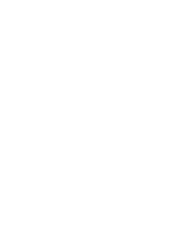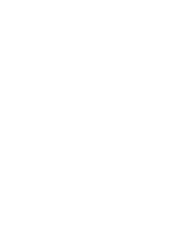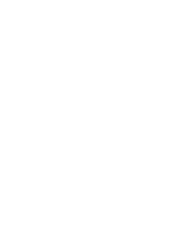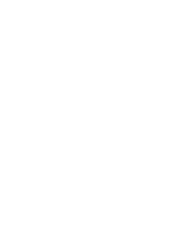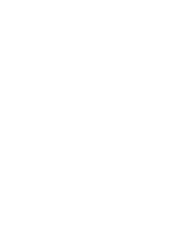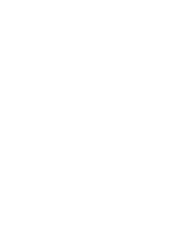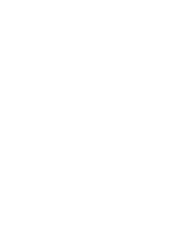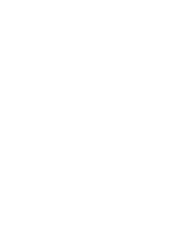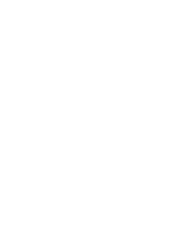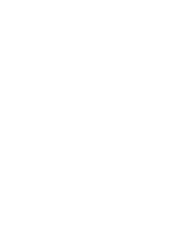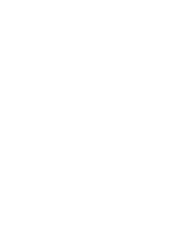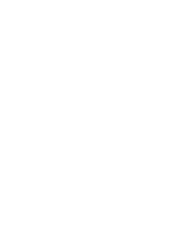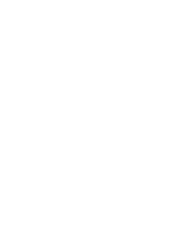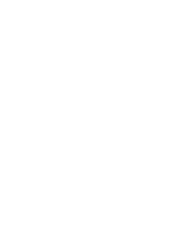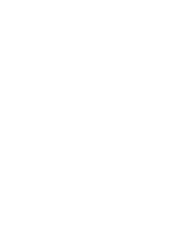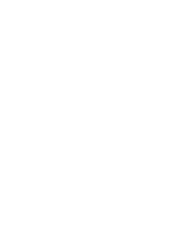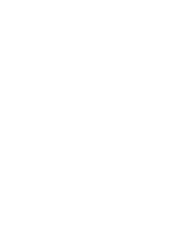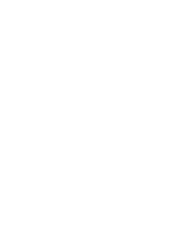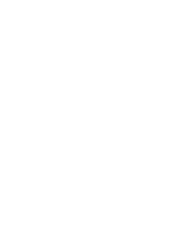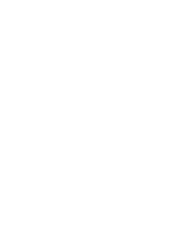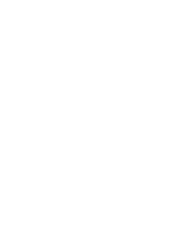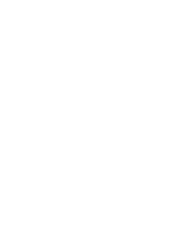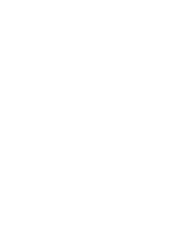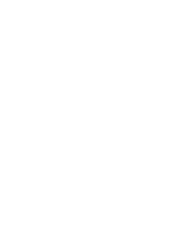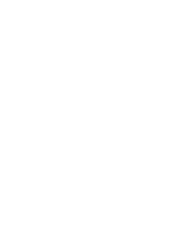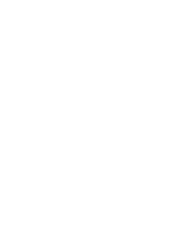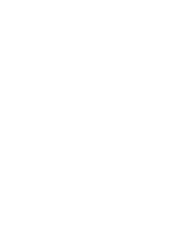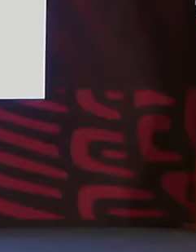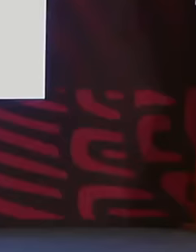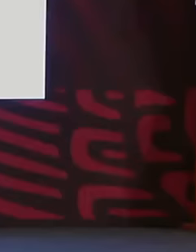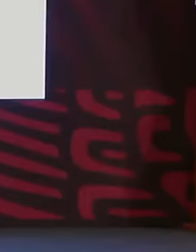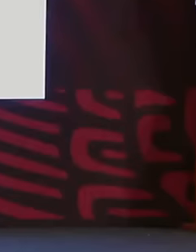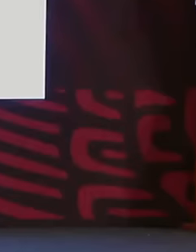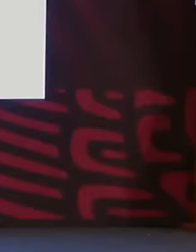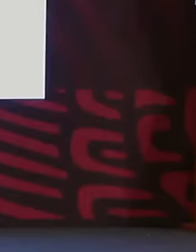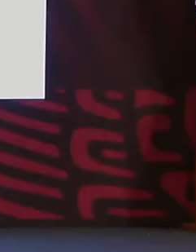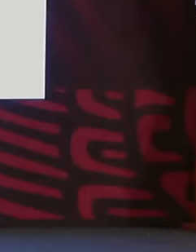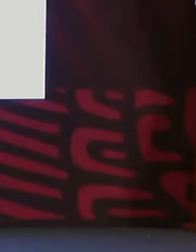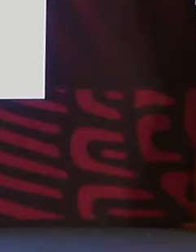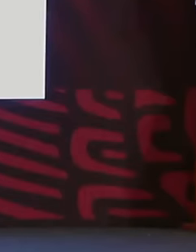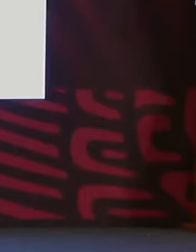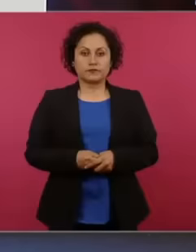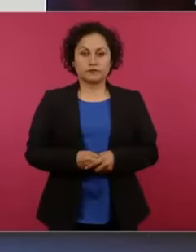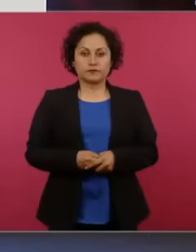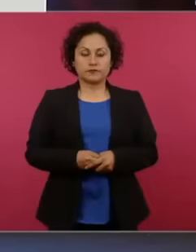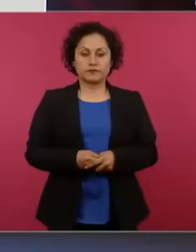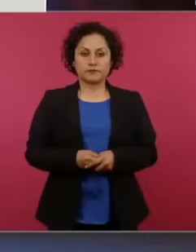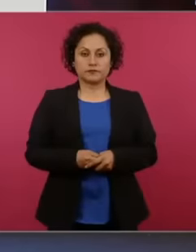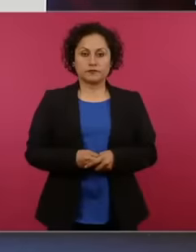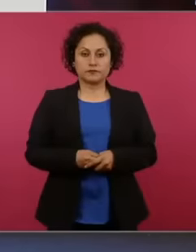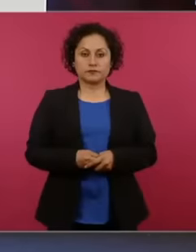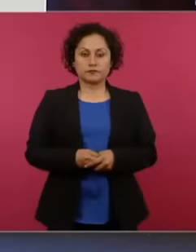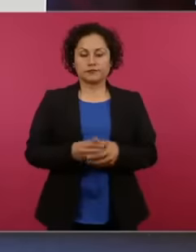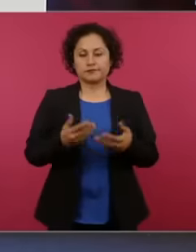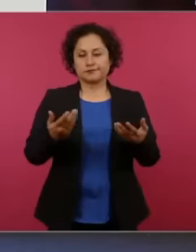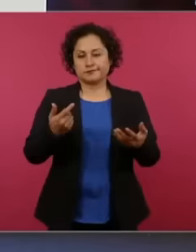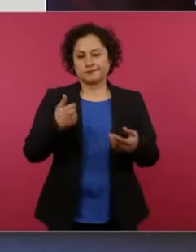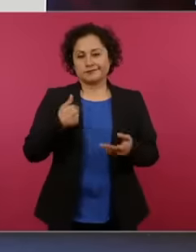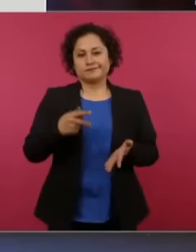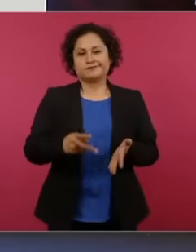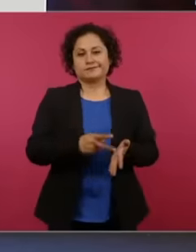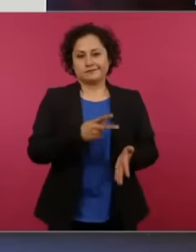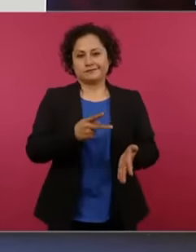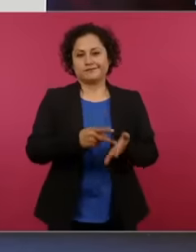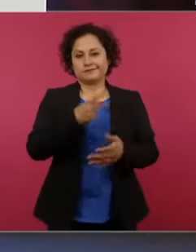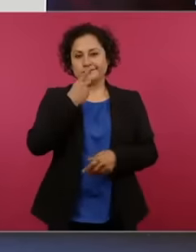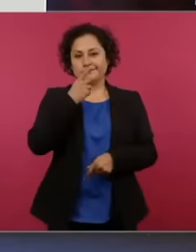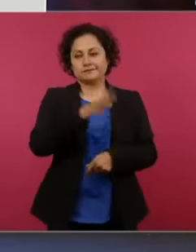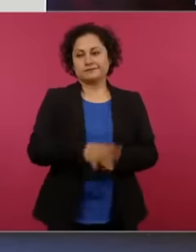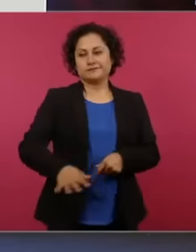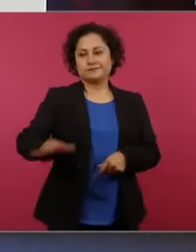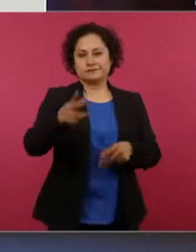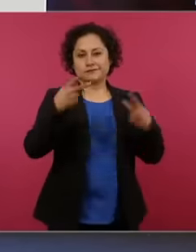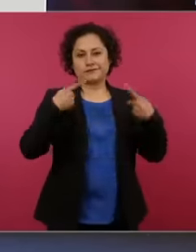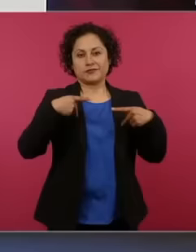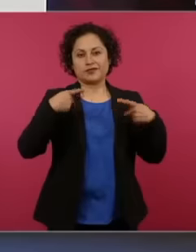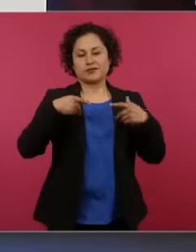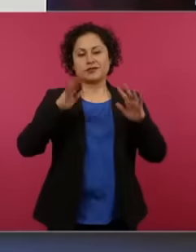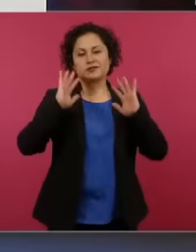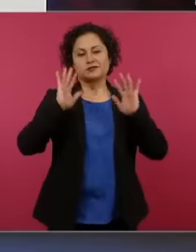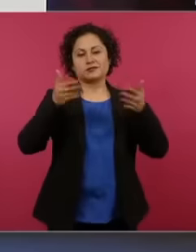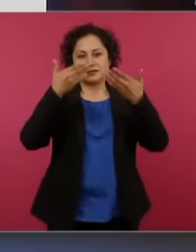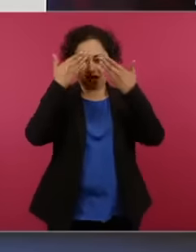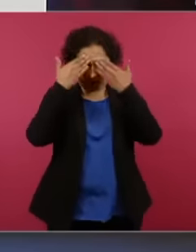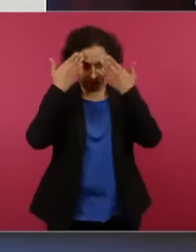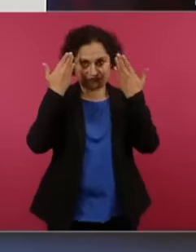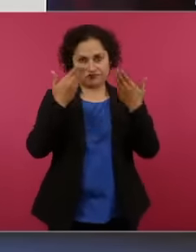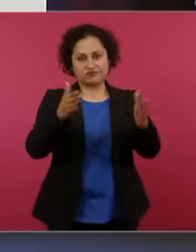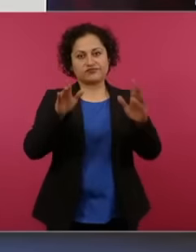because I return to the same thing the people are very awake and the people of Guerrero 86